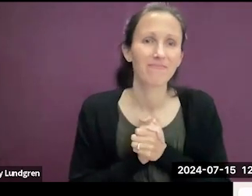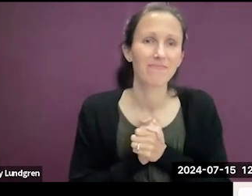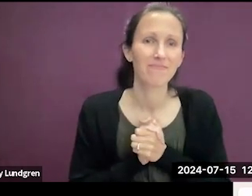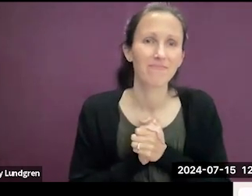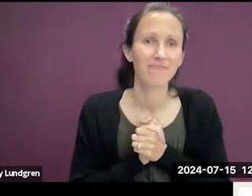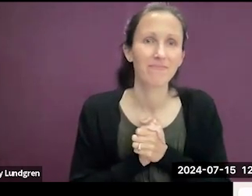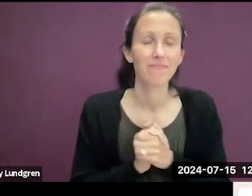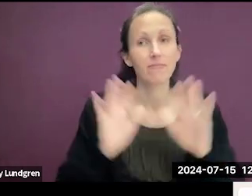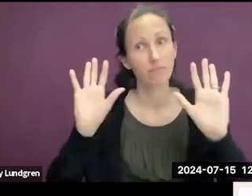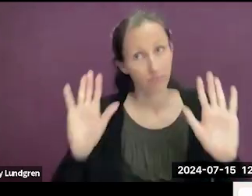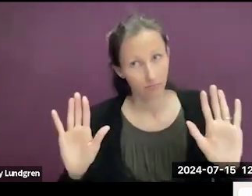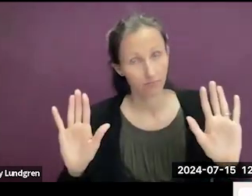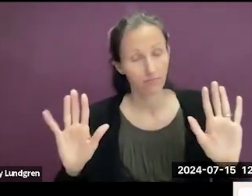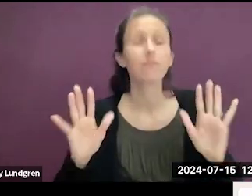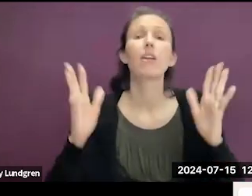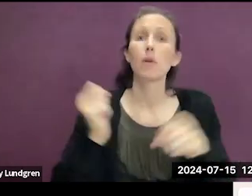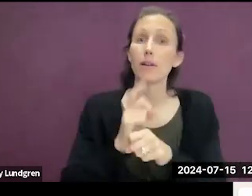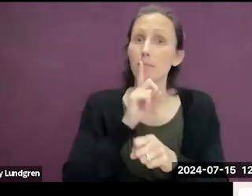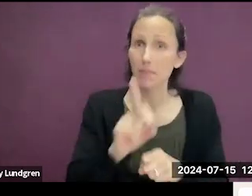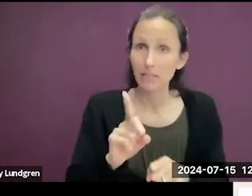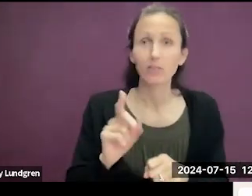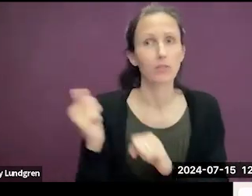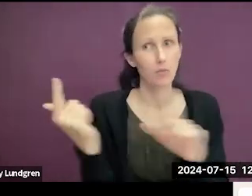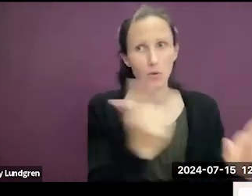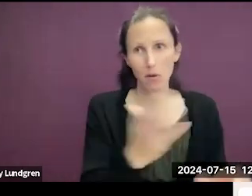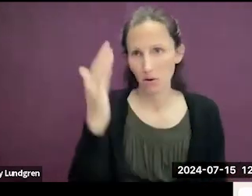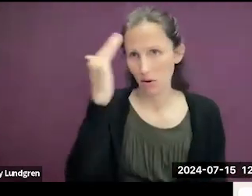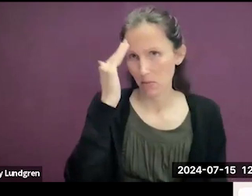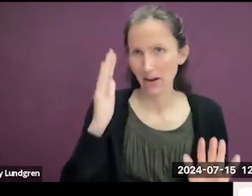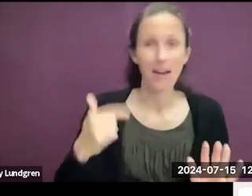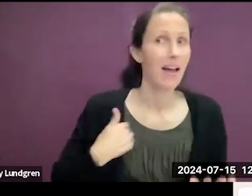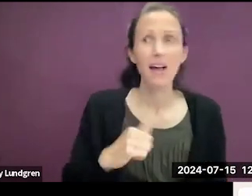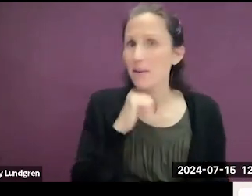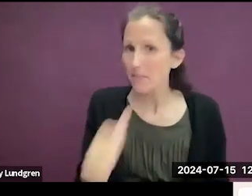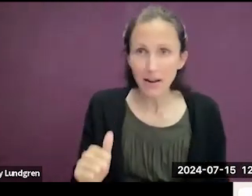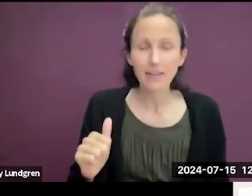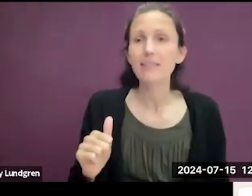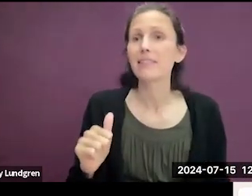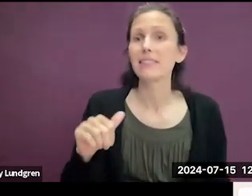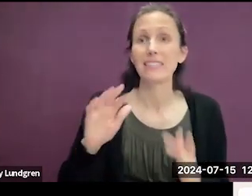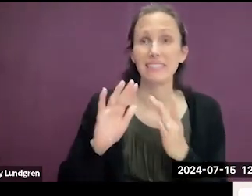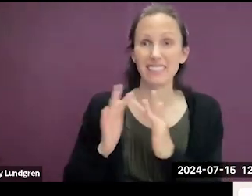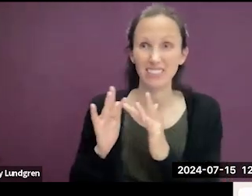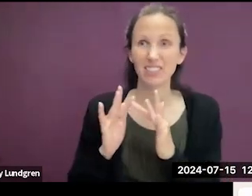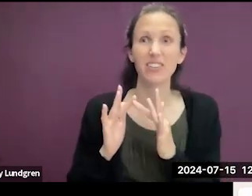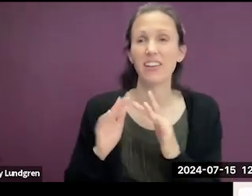However, I do want to have a little disclaimer that I'm not a disability or a digital accessibility expert.